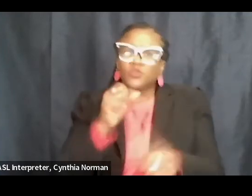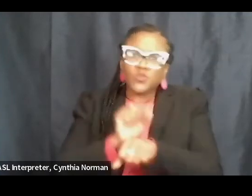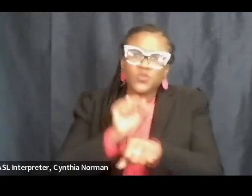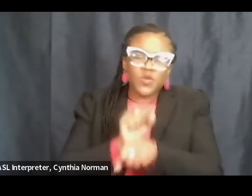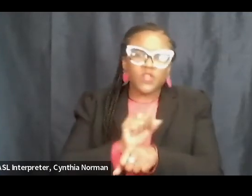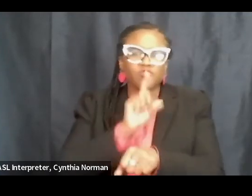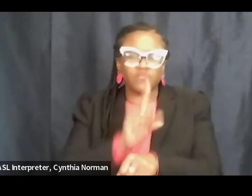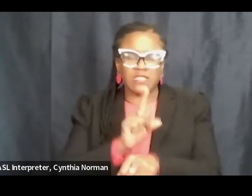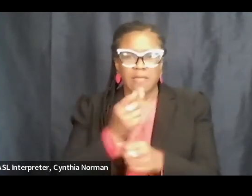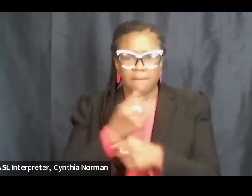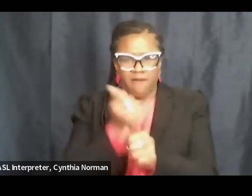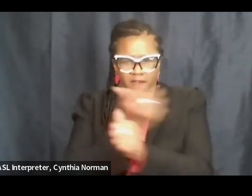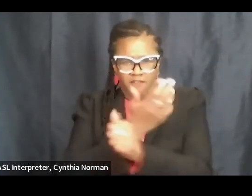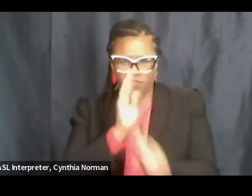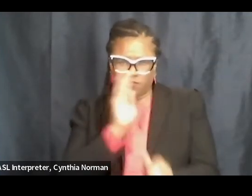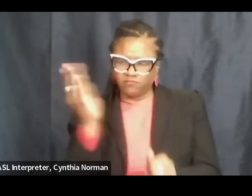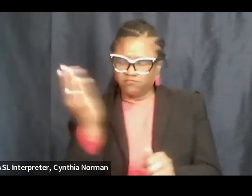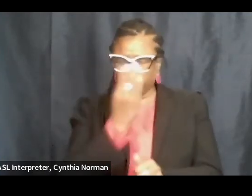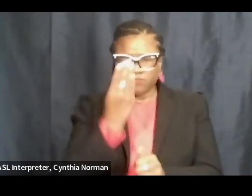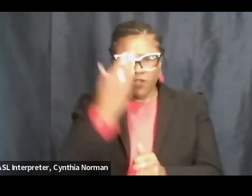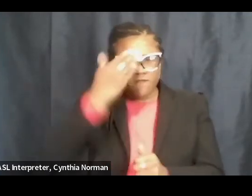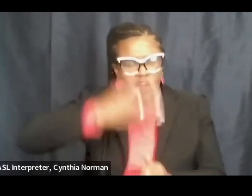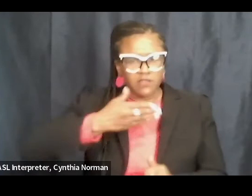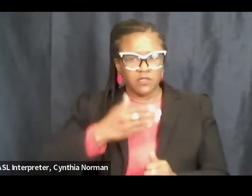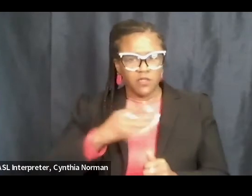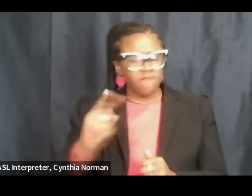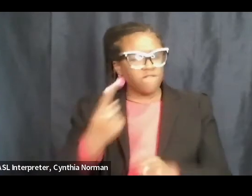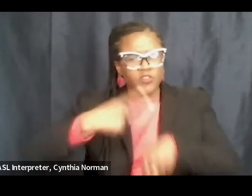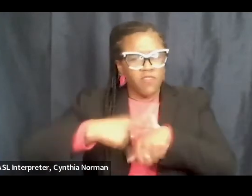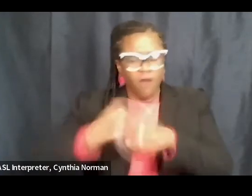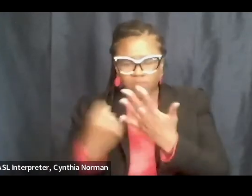rather than and an afterthought in disaster management.